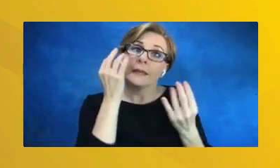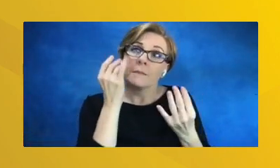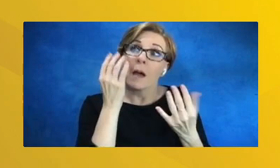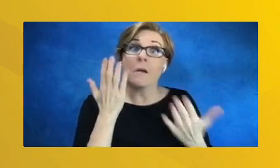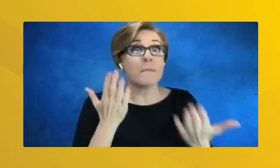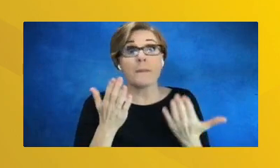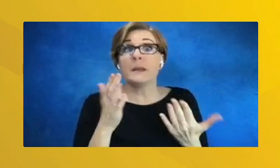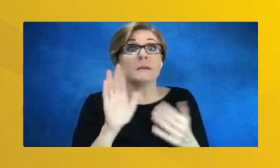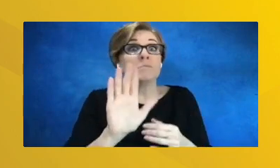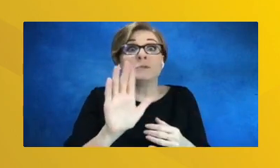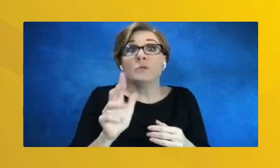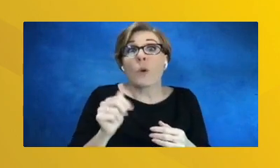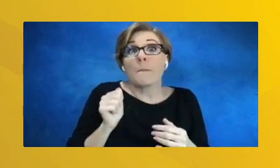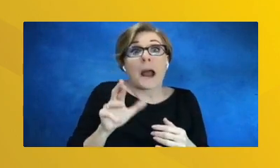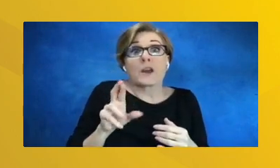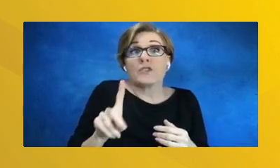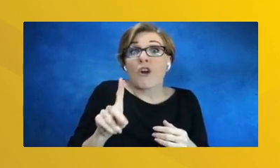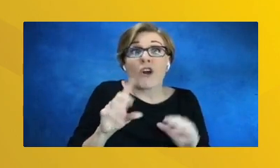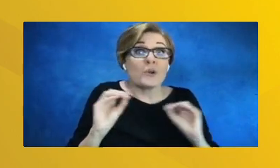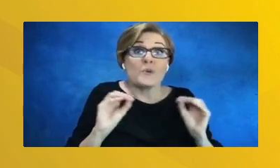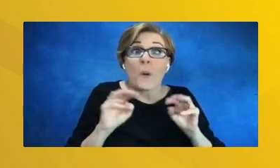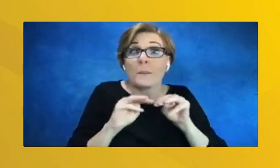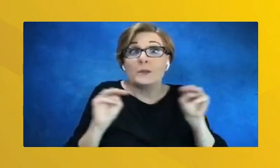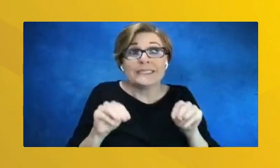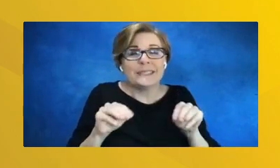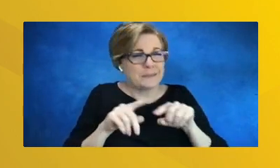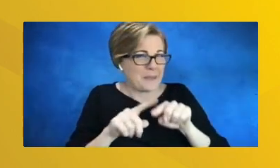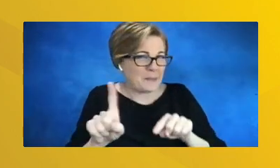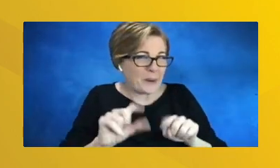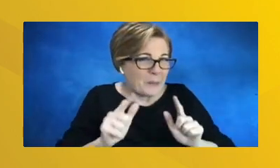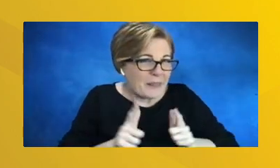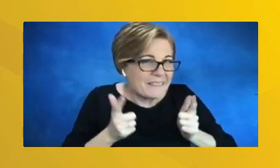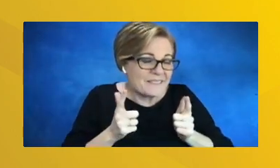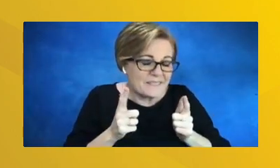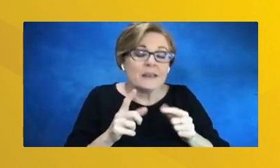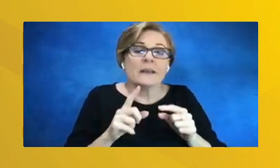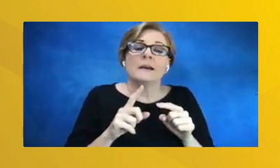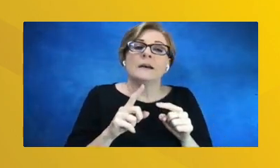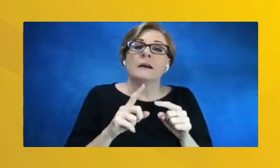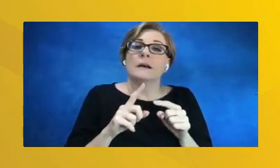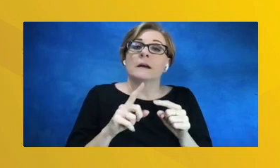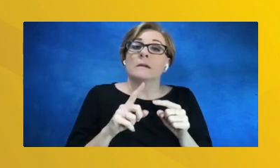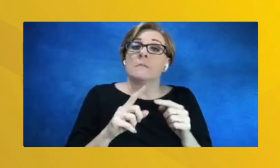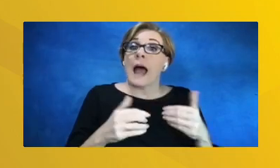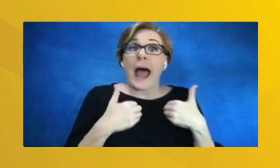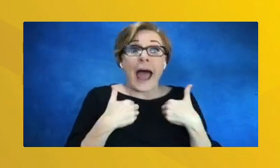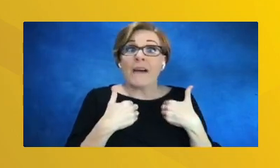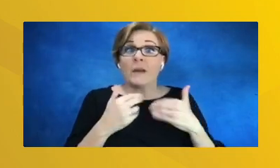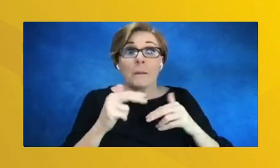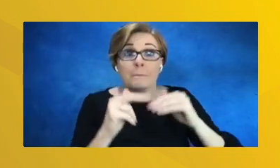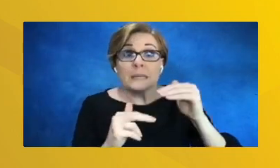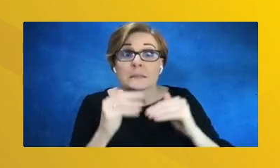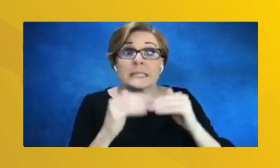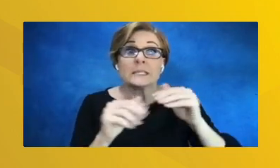backyard, depending on where you live and where your kids are, there are buildings and architecture everywhere.